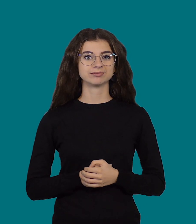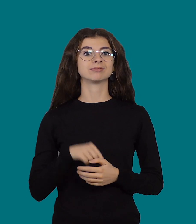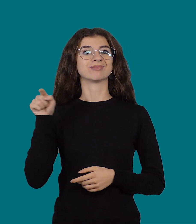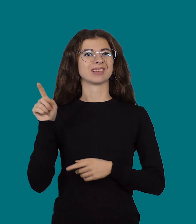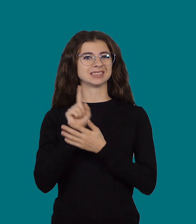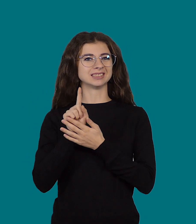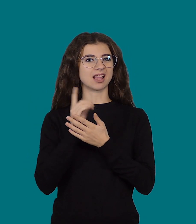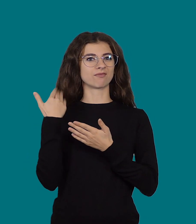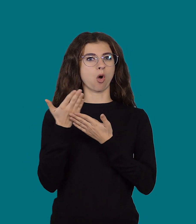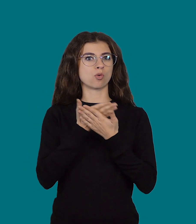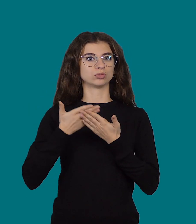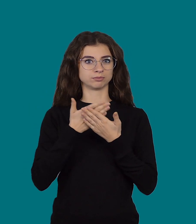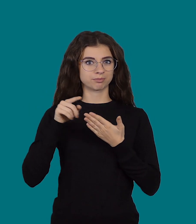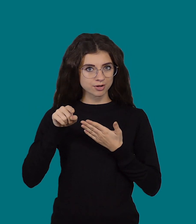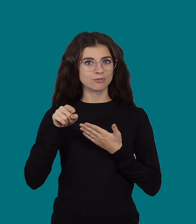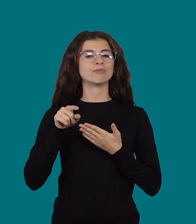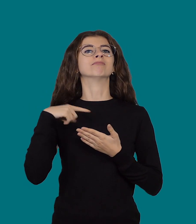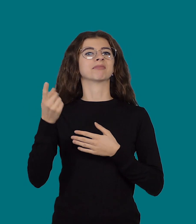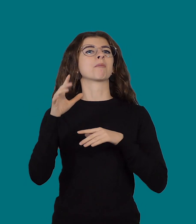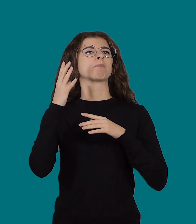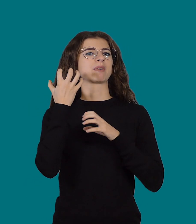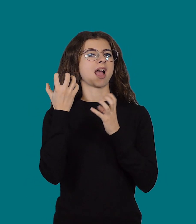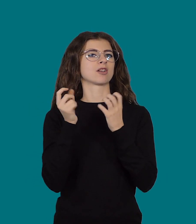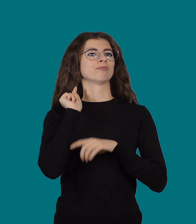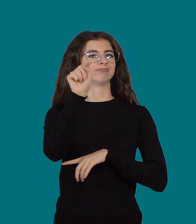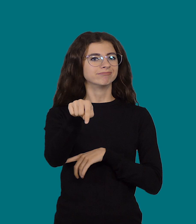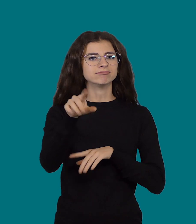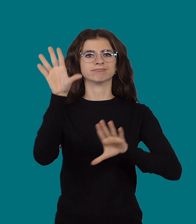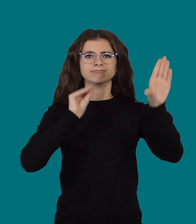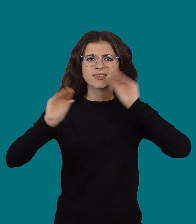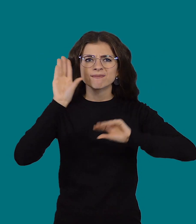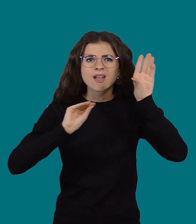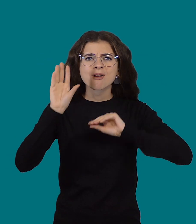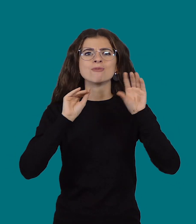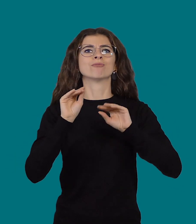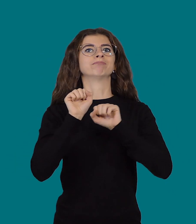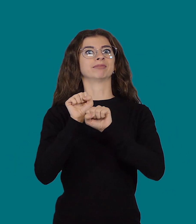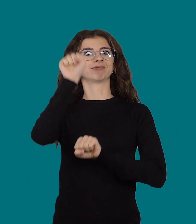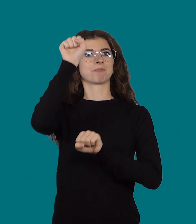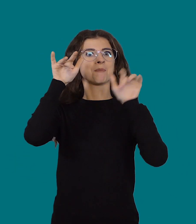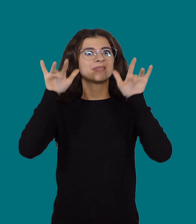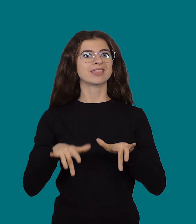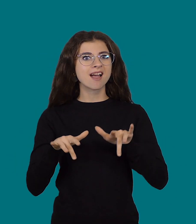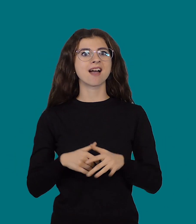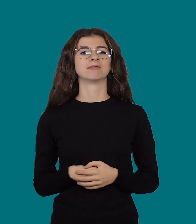During her training, she came here for an internship to gain experience and then she obtained her diploma.